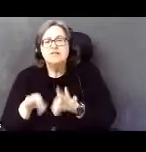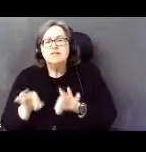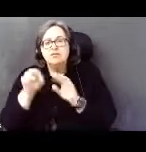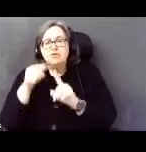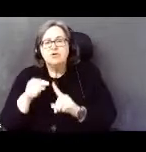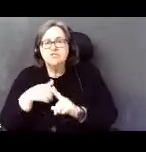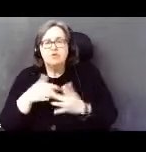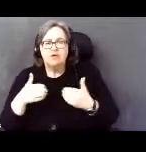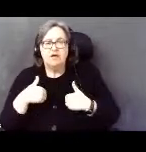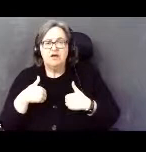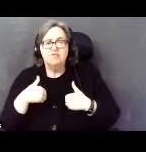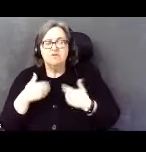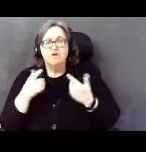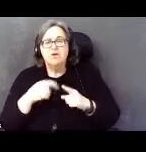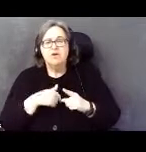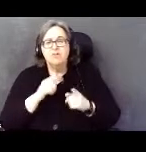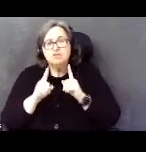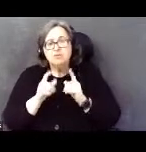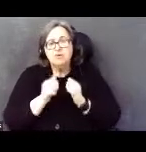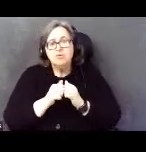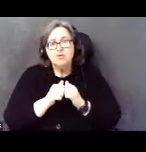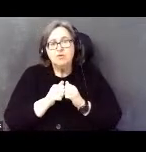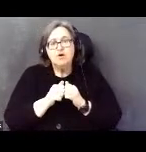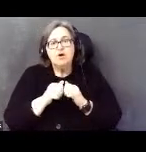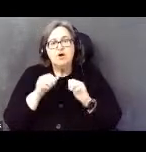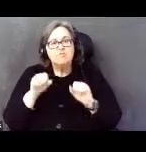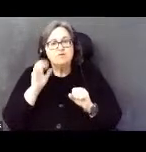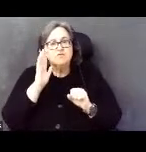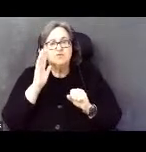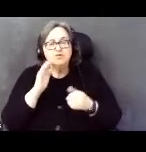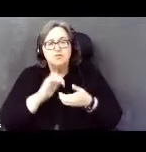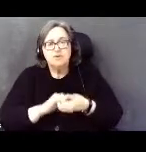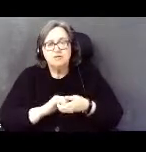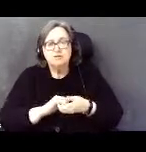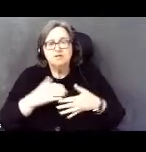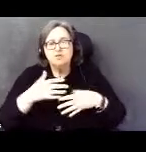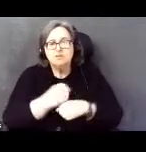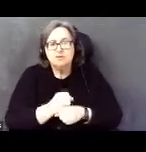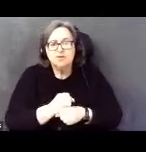to have come across when I'm talking with perspective partners. In short summary they